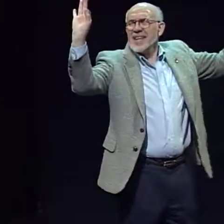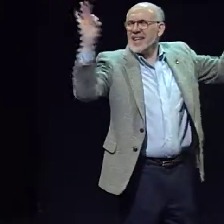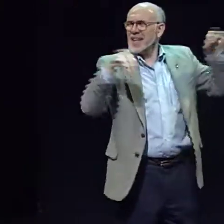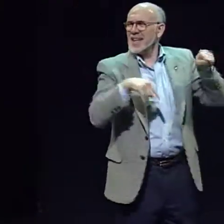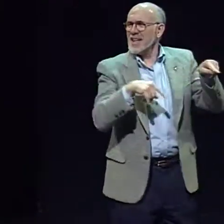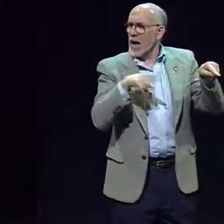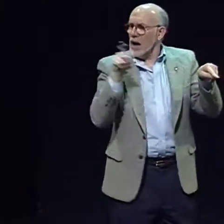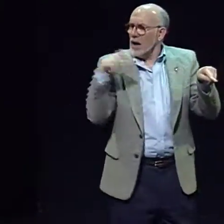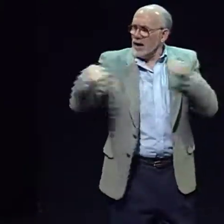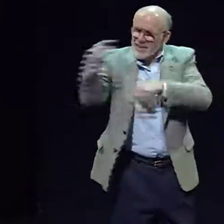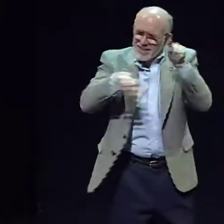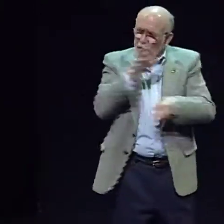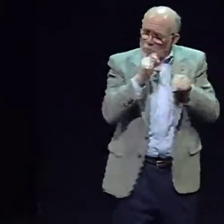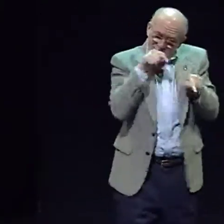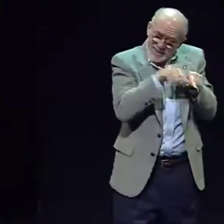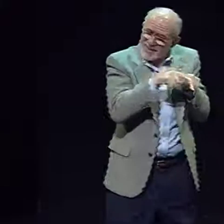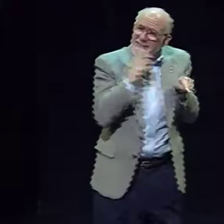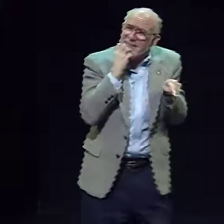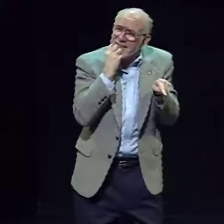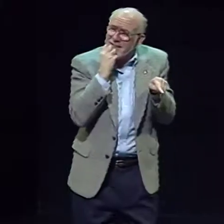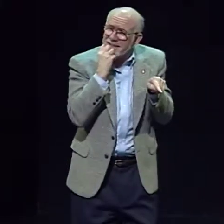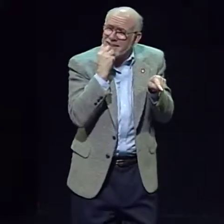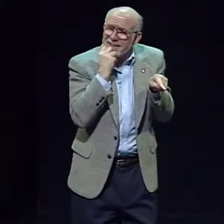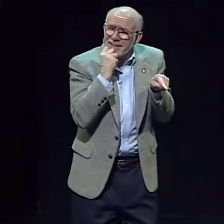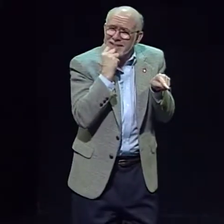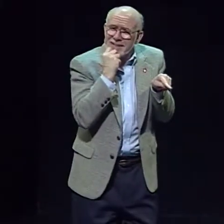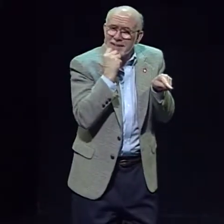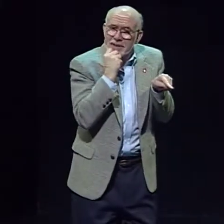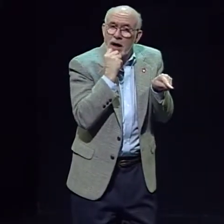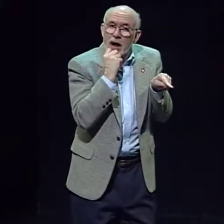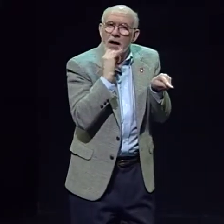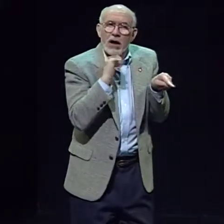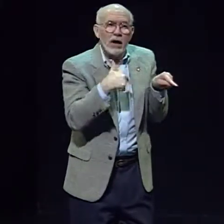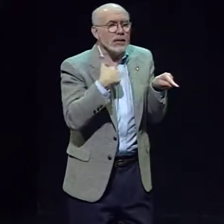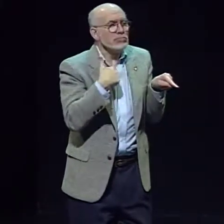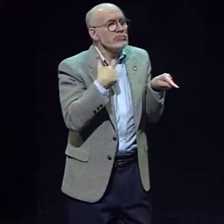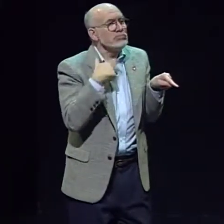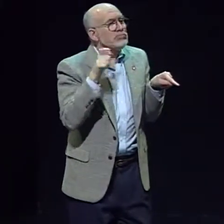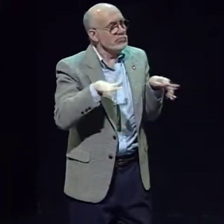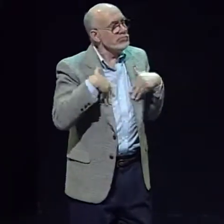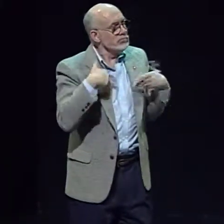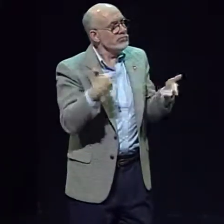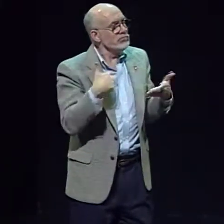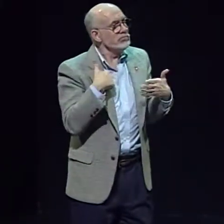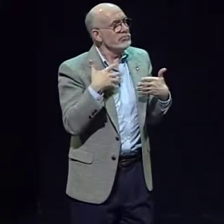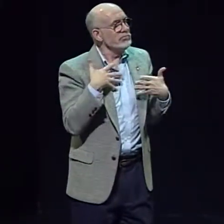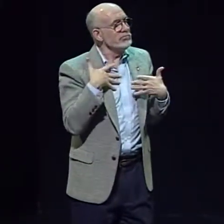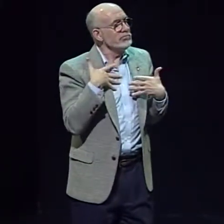A PROFESSIONAL-- PROFESSIONALISM." BUT THE IDEA OF PLAY IS SO FREEING, IT'S A TREMENDOUS VALUE TO US.